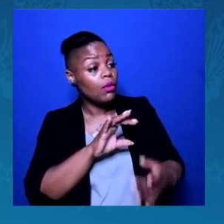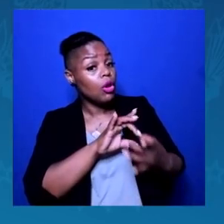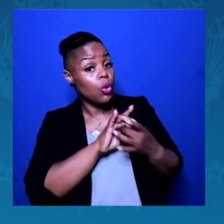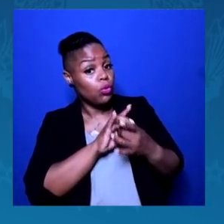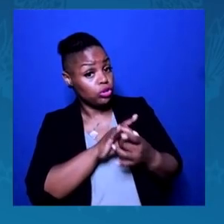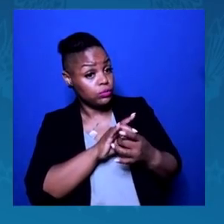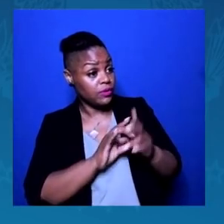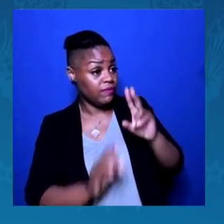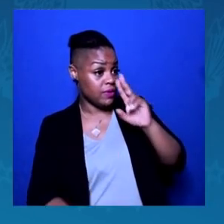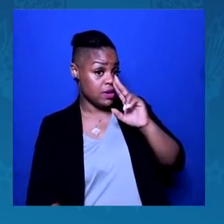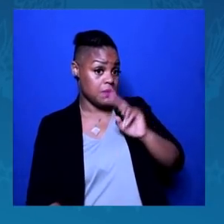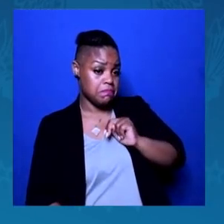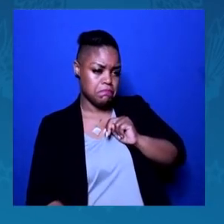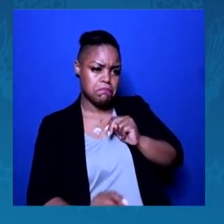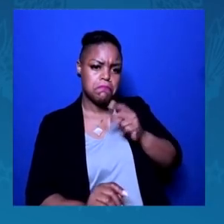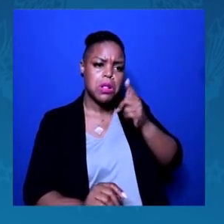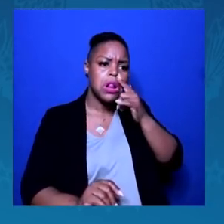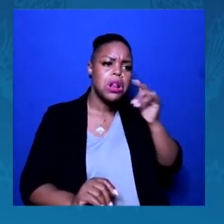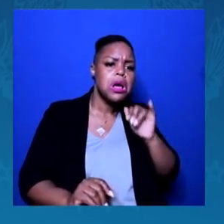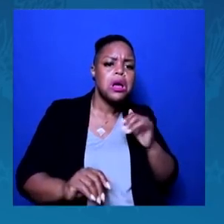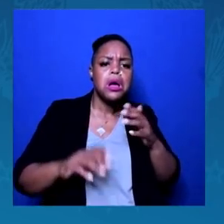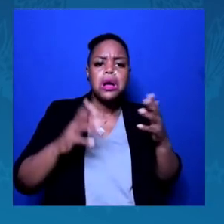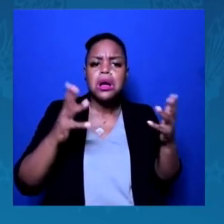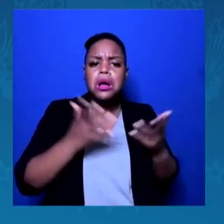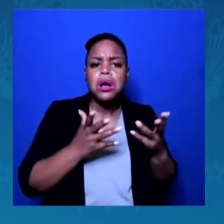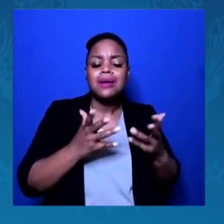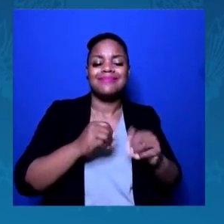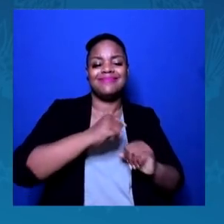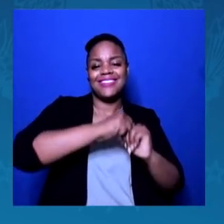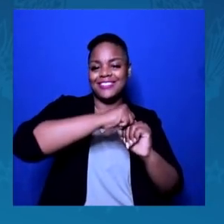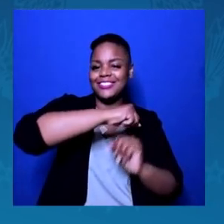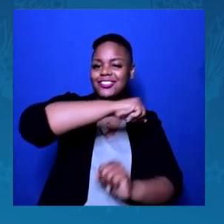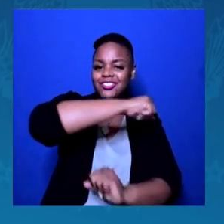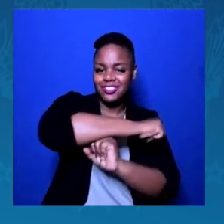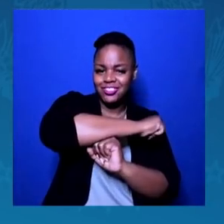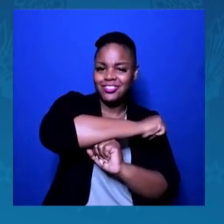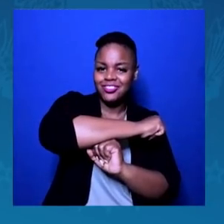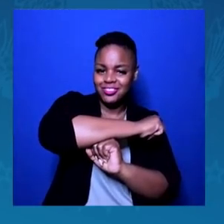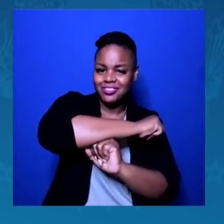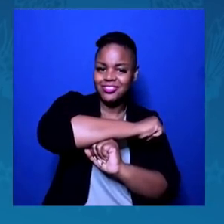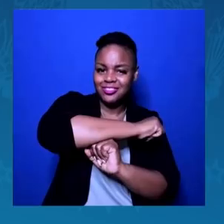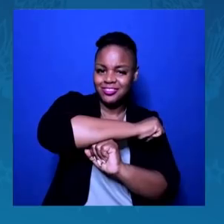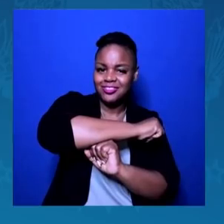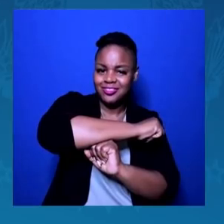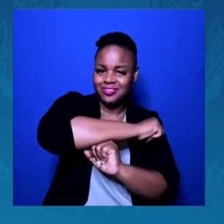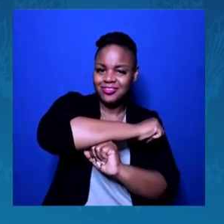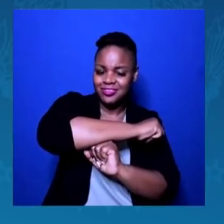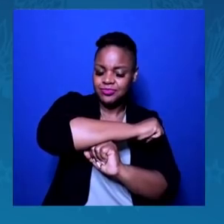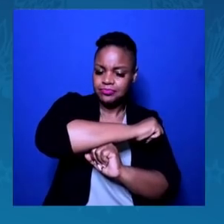is built on the foundation of understanding what is in our mutual desire